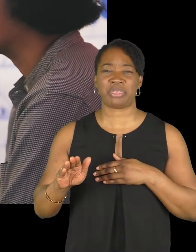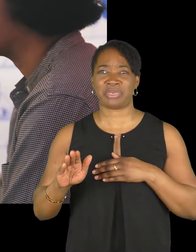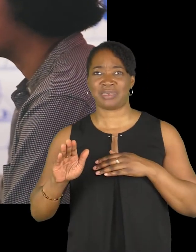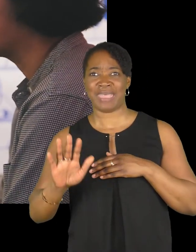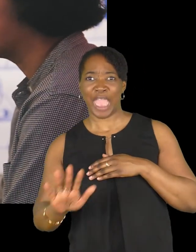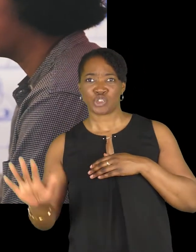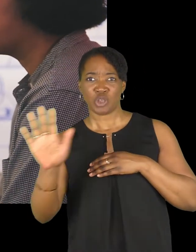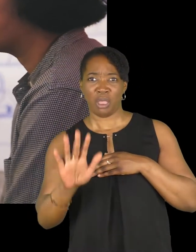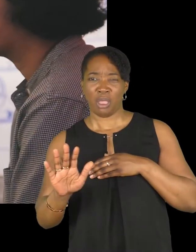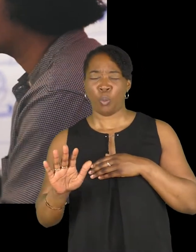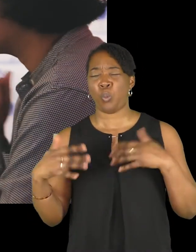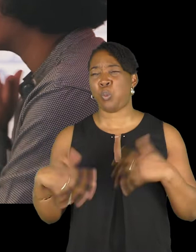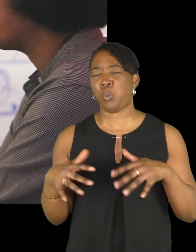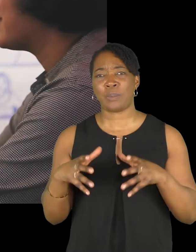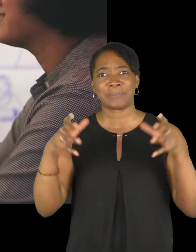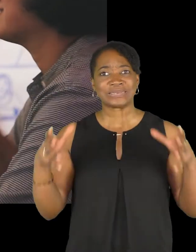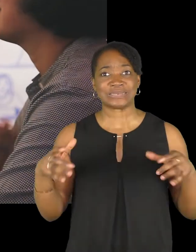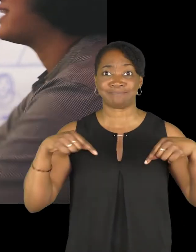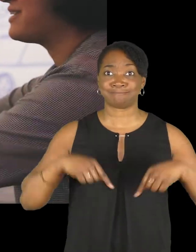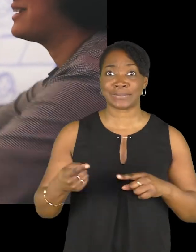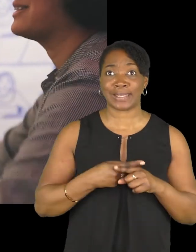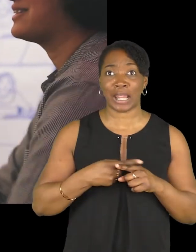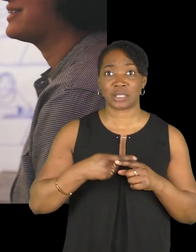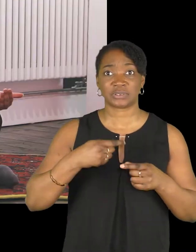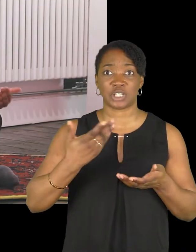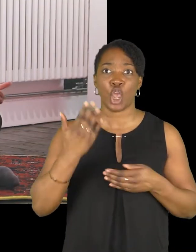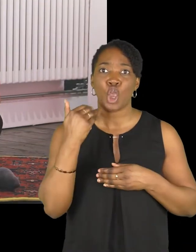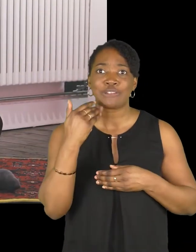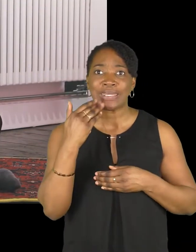and in the UK, we have this term, the curry, which is a kind of flattening down of all the